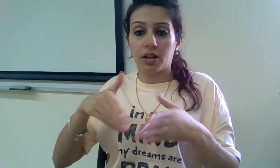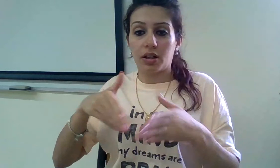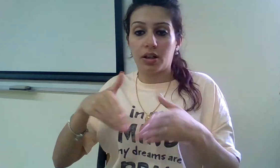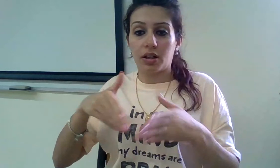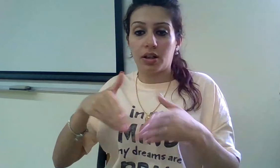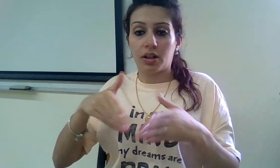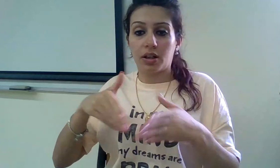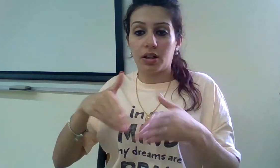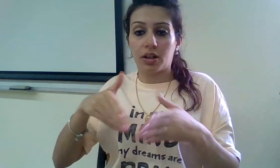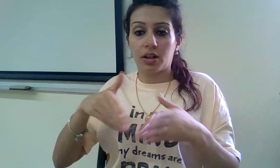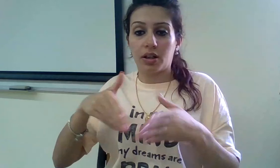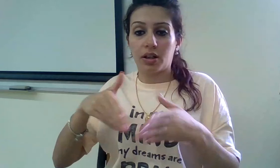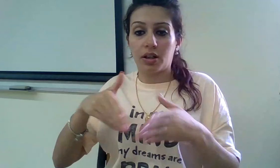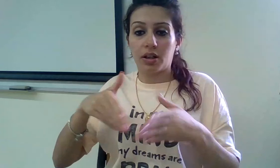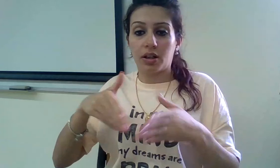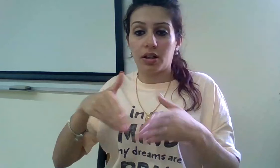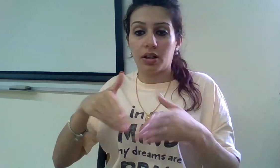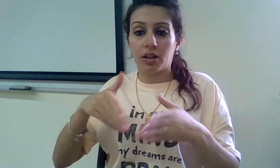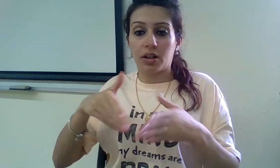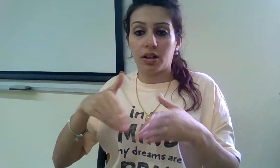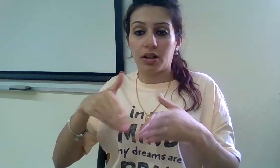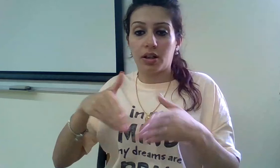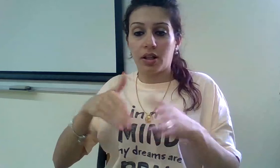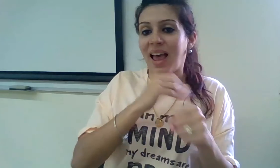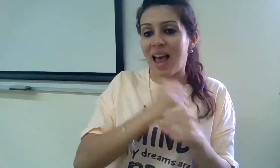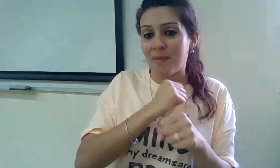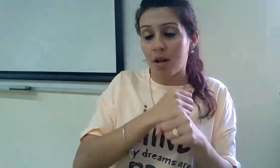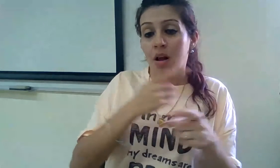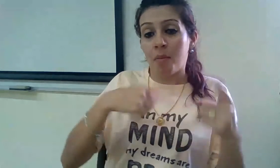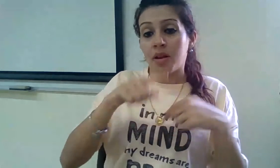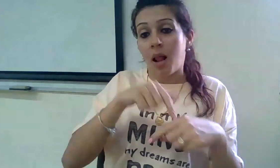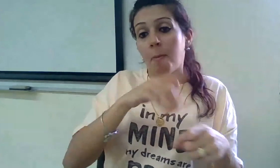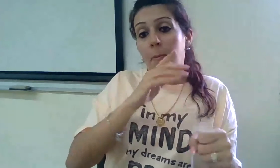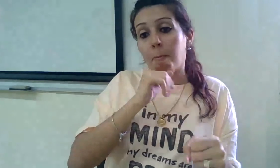And we are always there to support you, to think together,